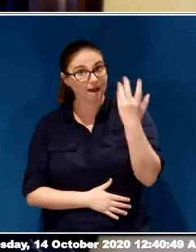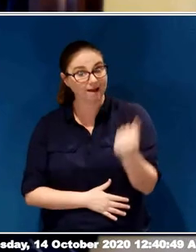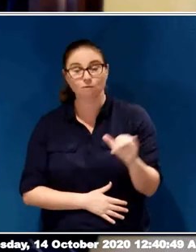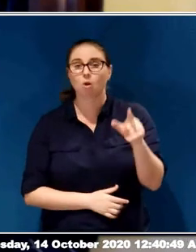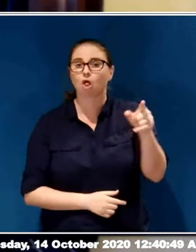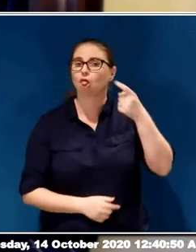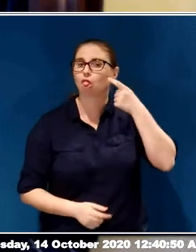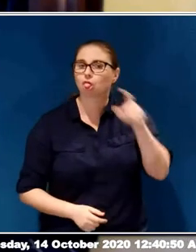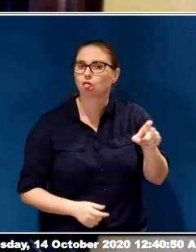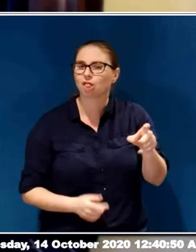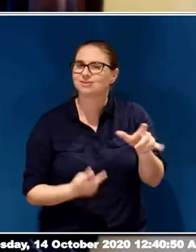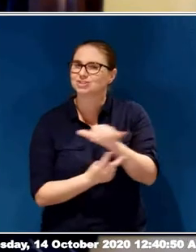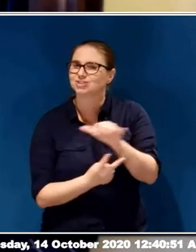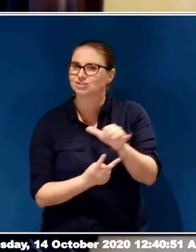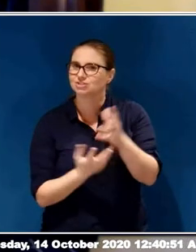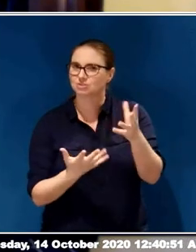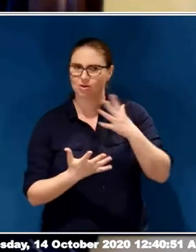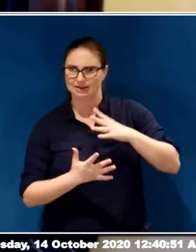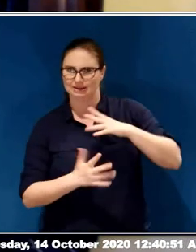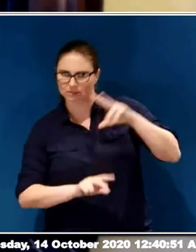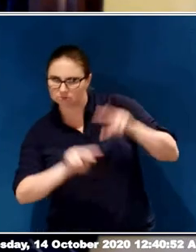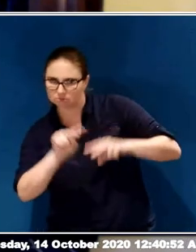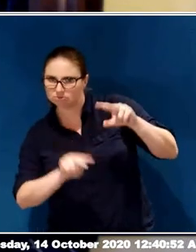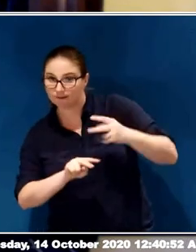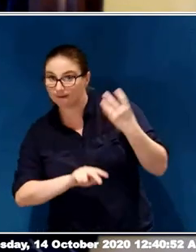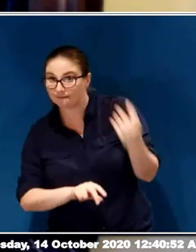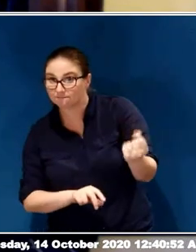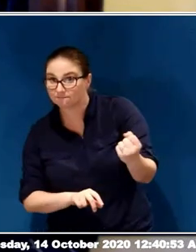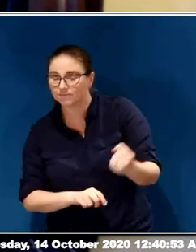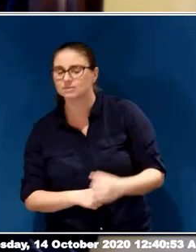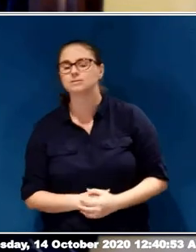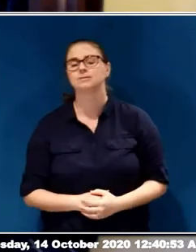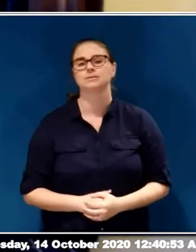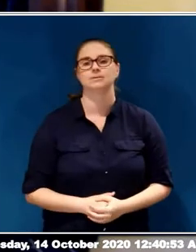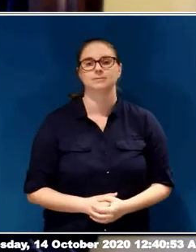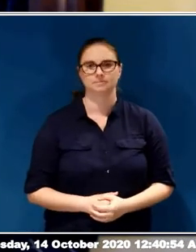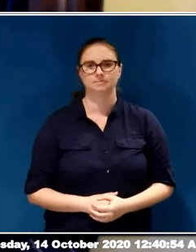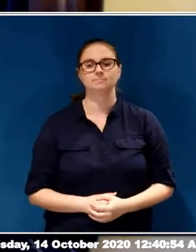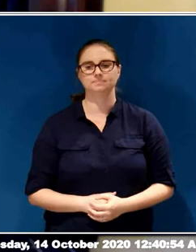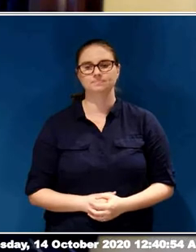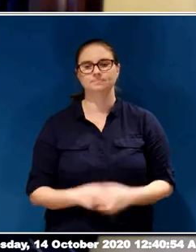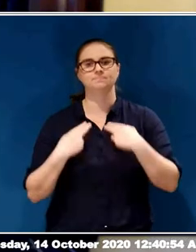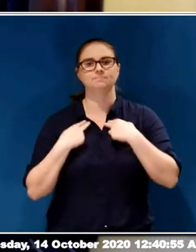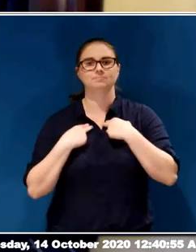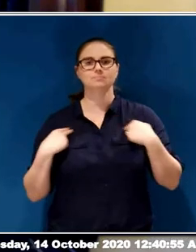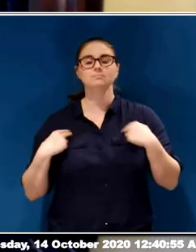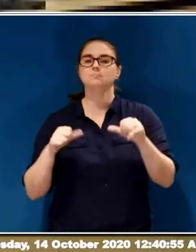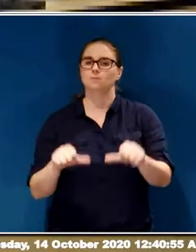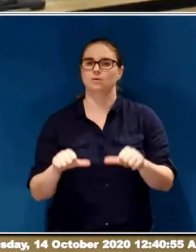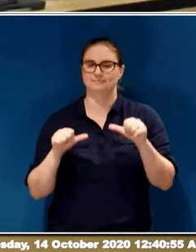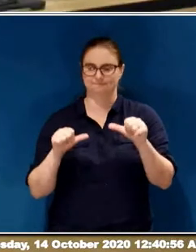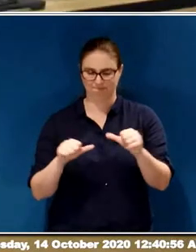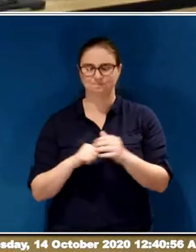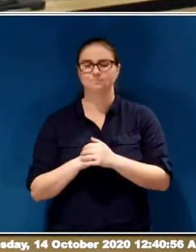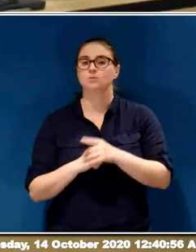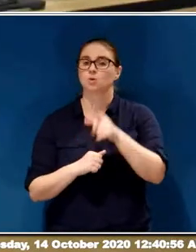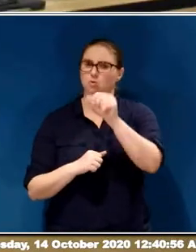What issues does your research indicate arise as regards to